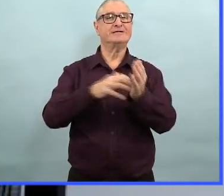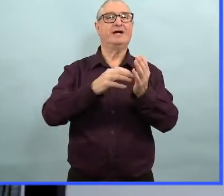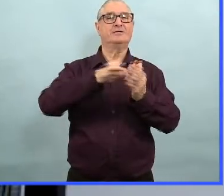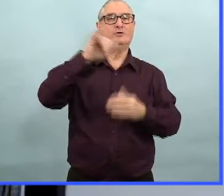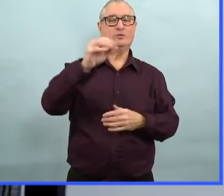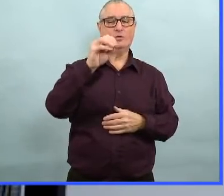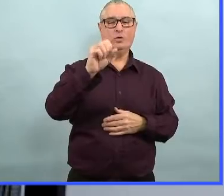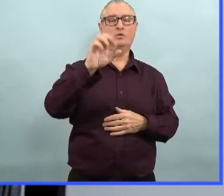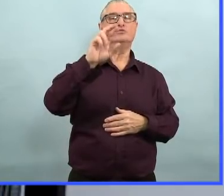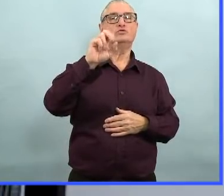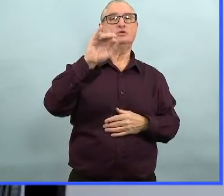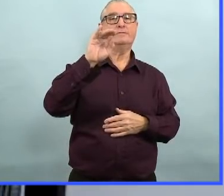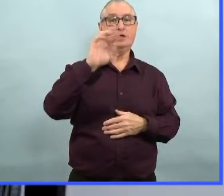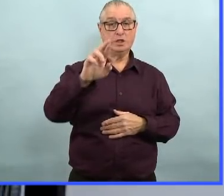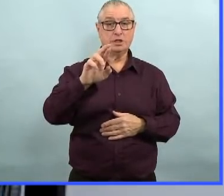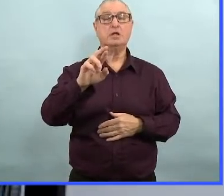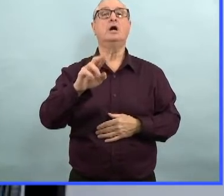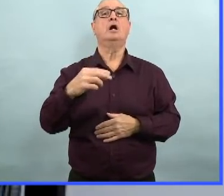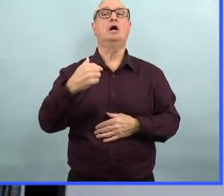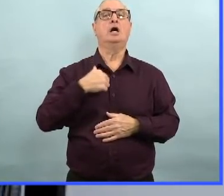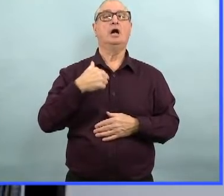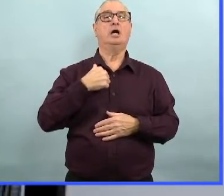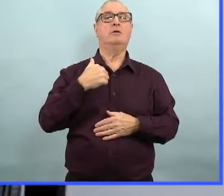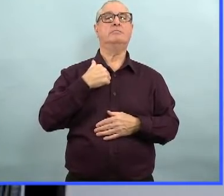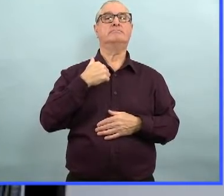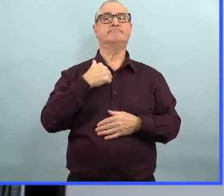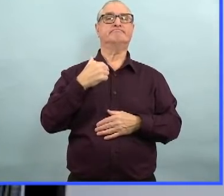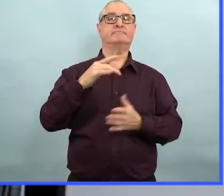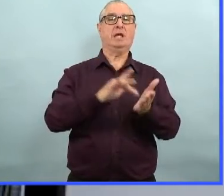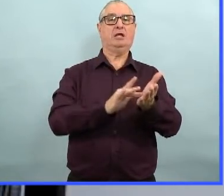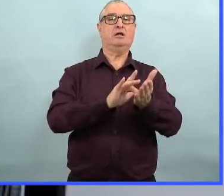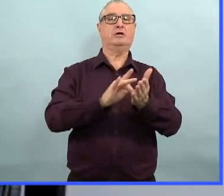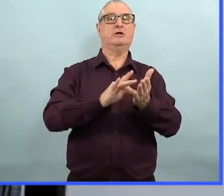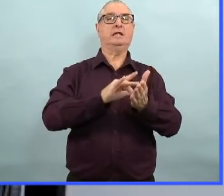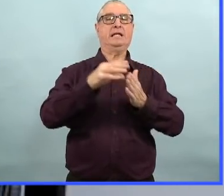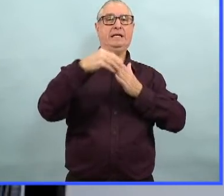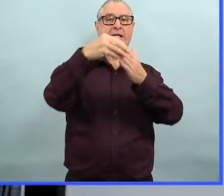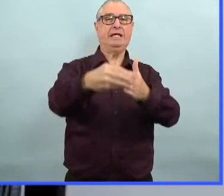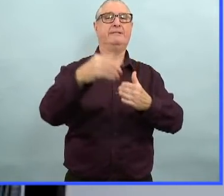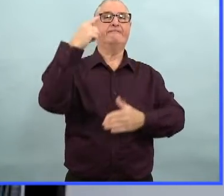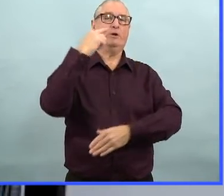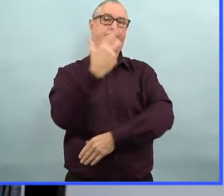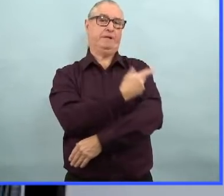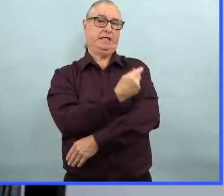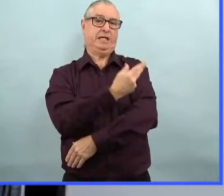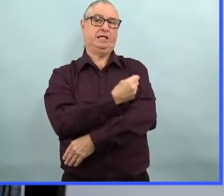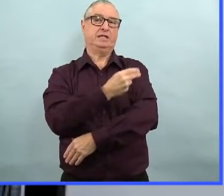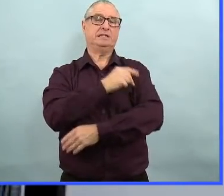implementation task force i'd like to provide a brief update on vaccine uptake in manitoba